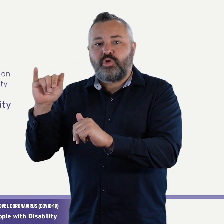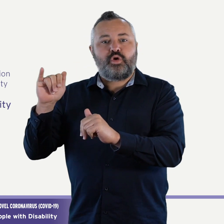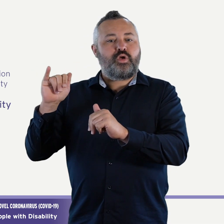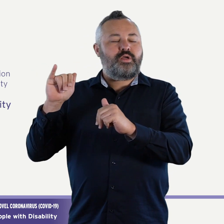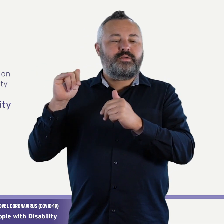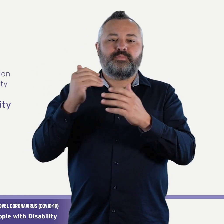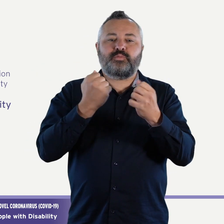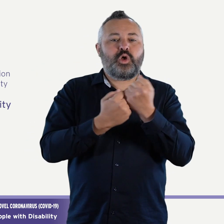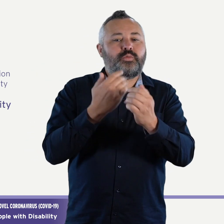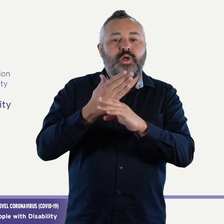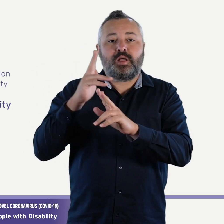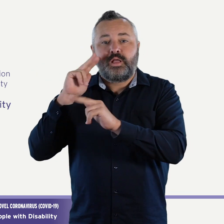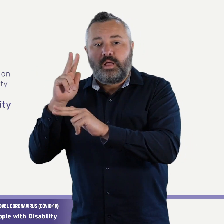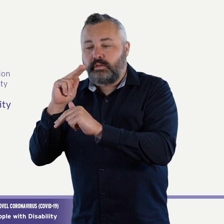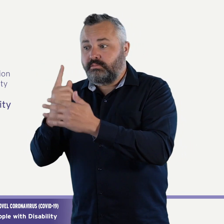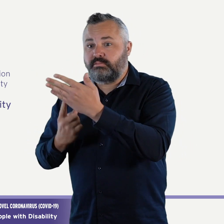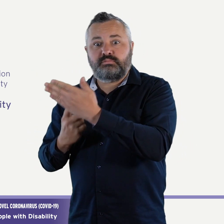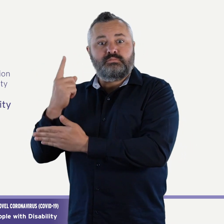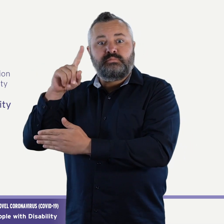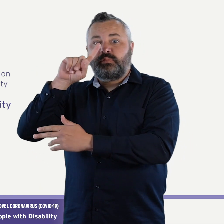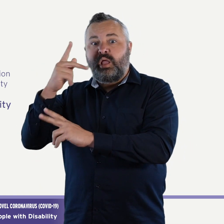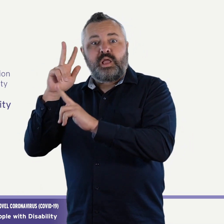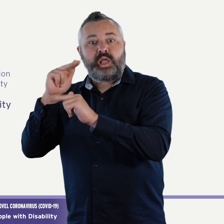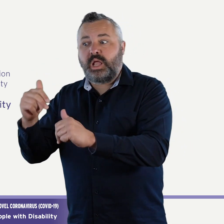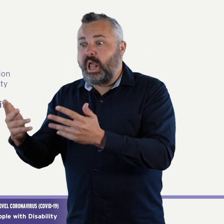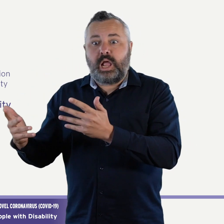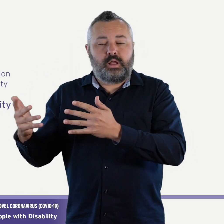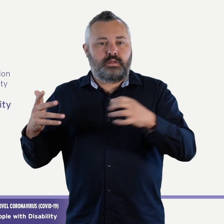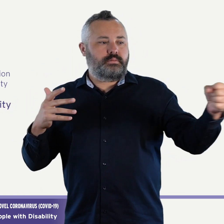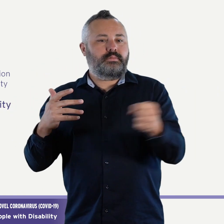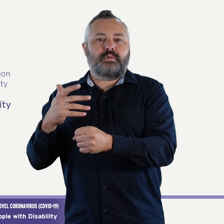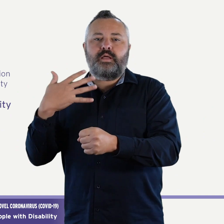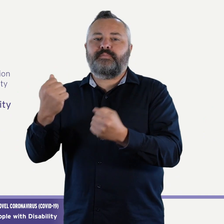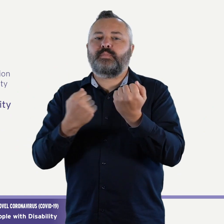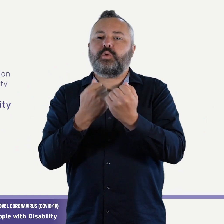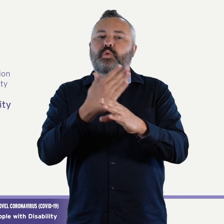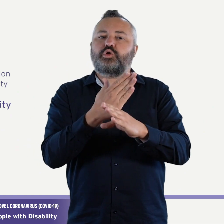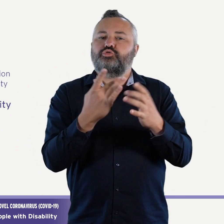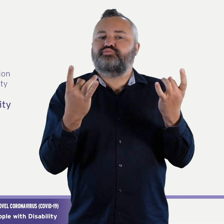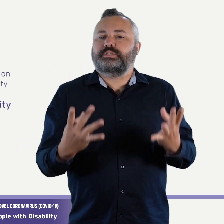and to avoid risk of harm, including where informal supports might no longer be available.